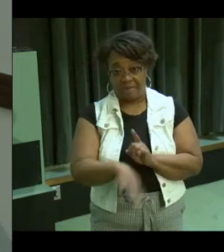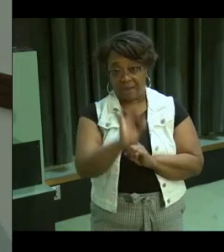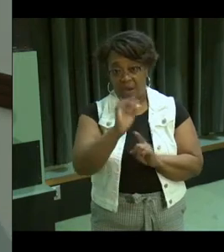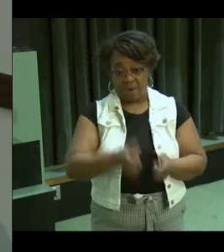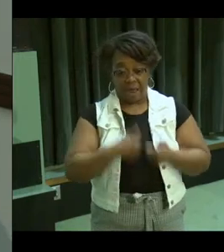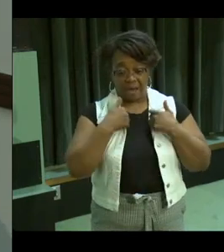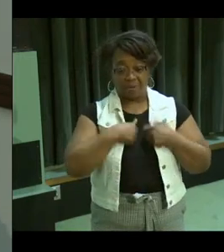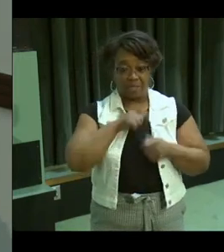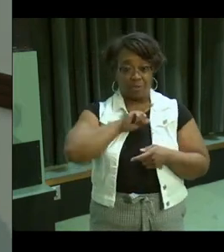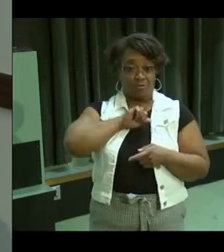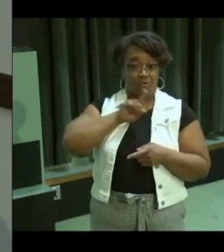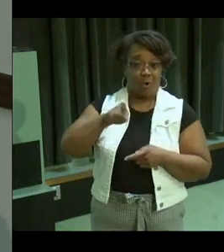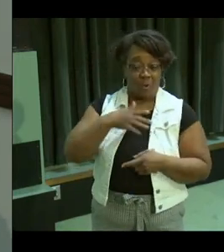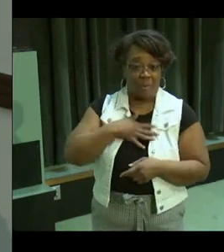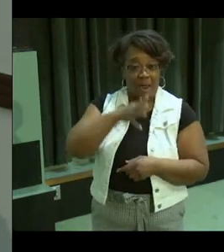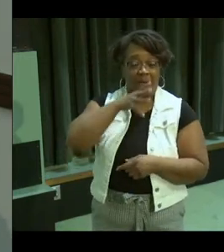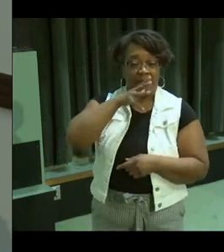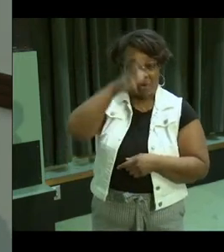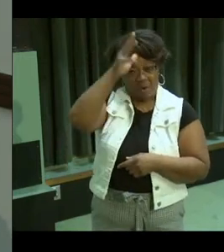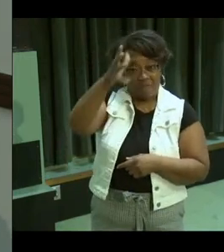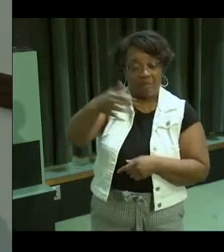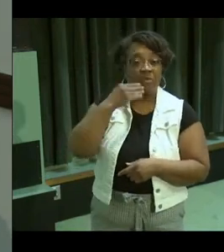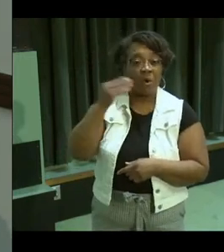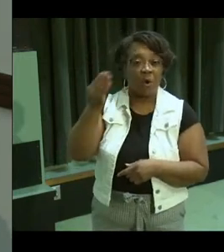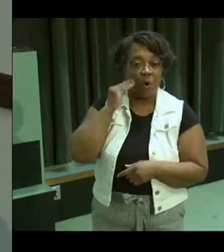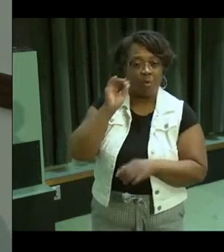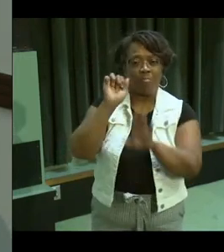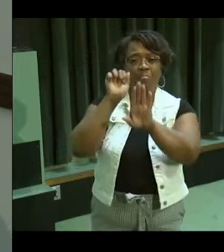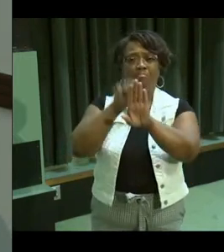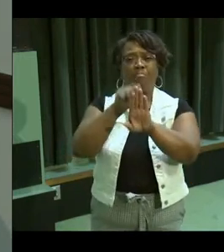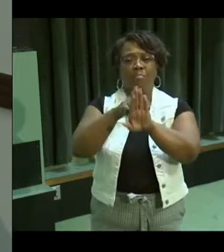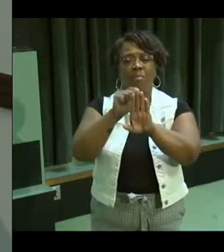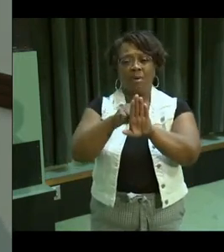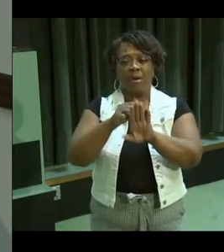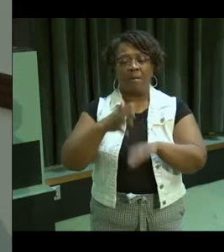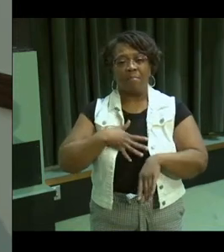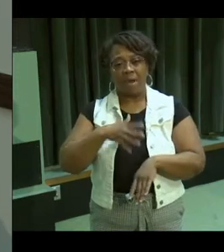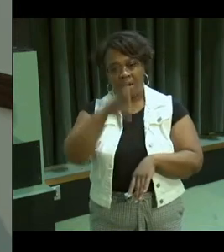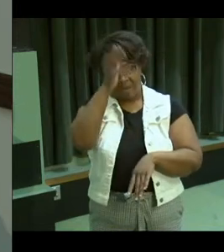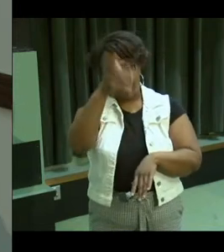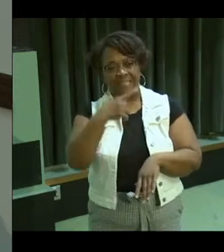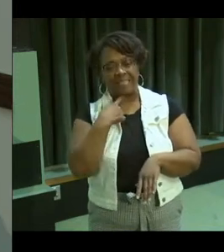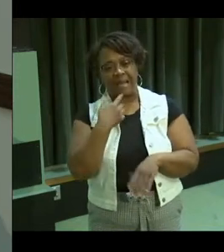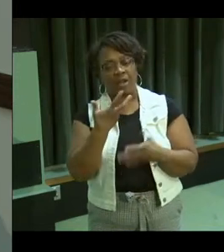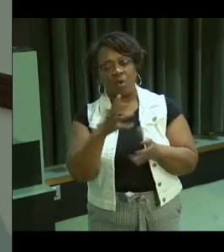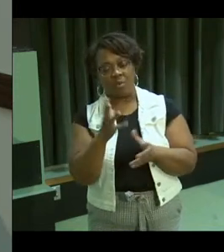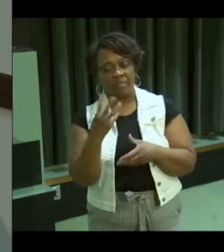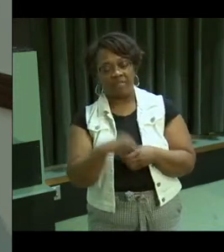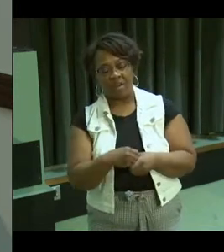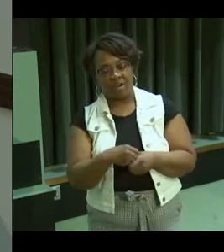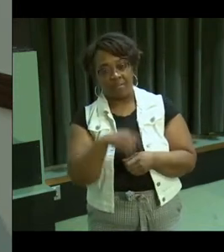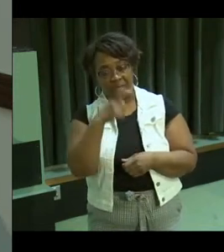went to my grandfather's home, knocked on the door, and my